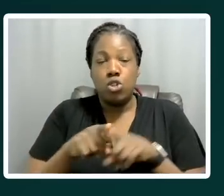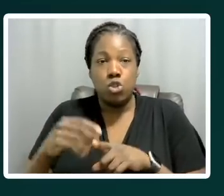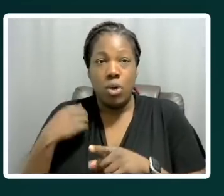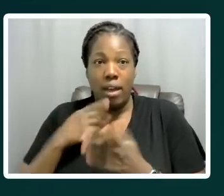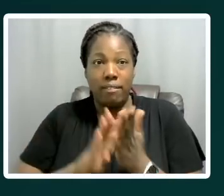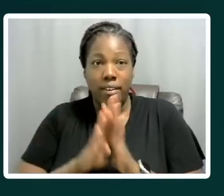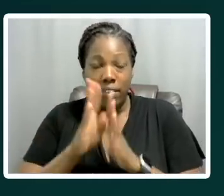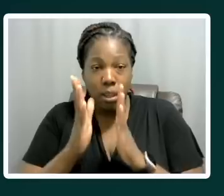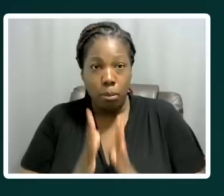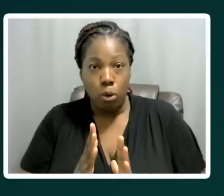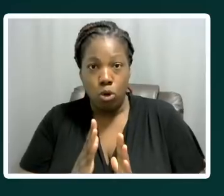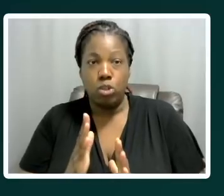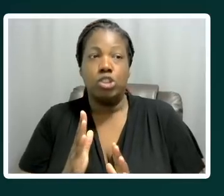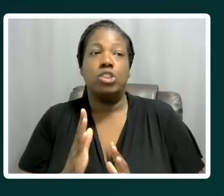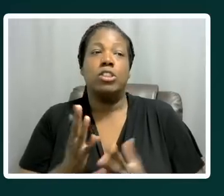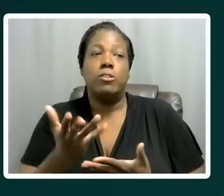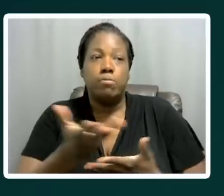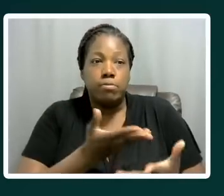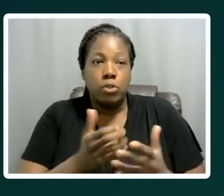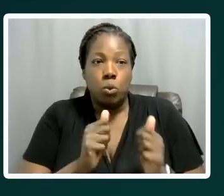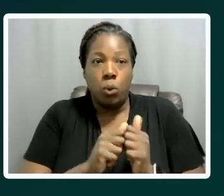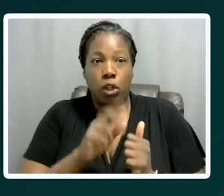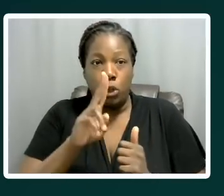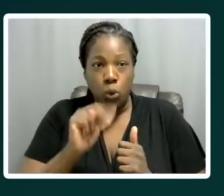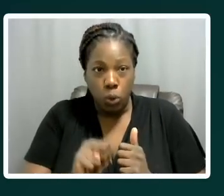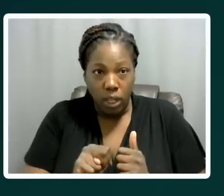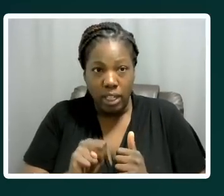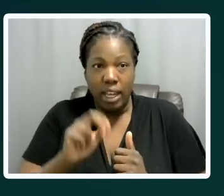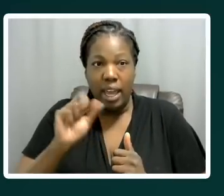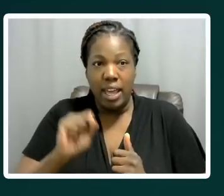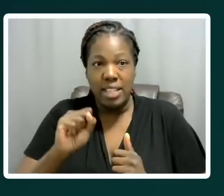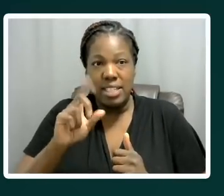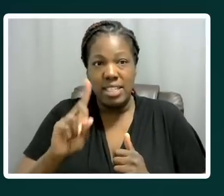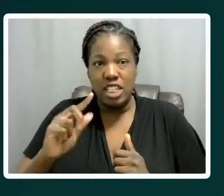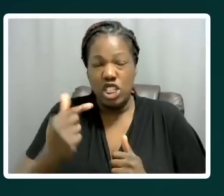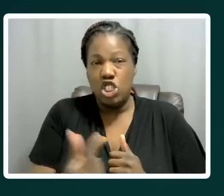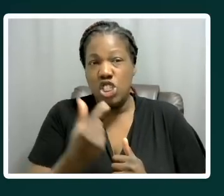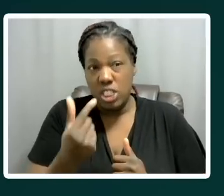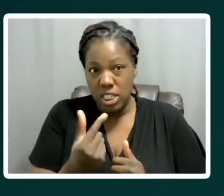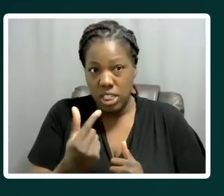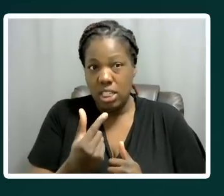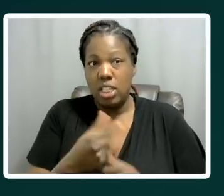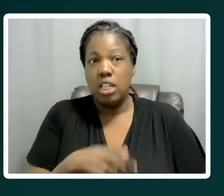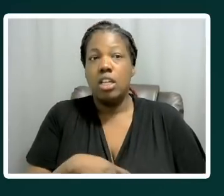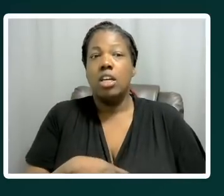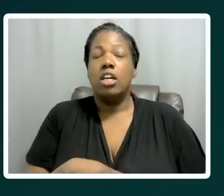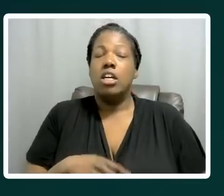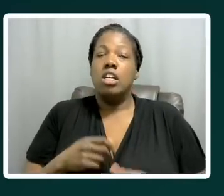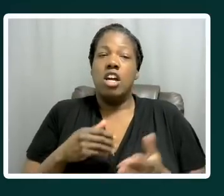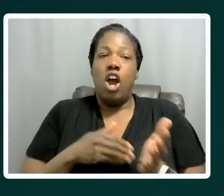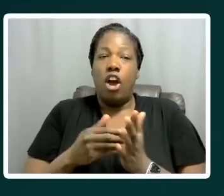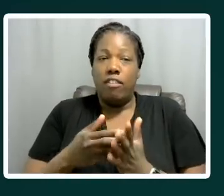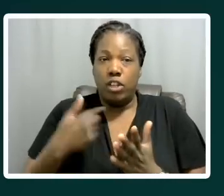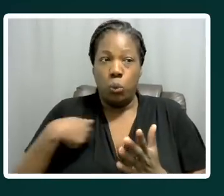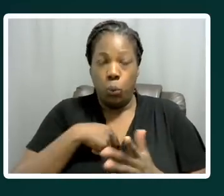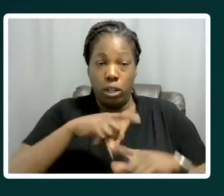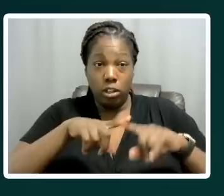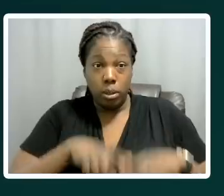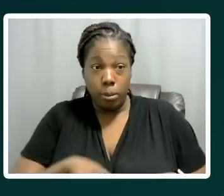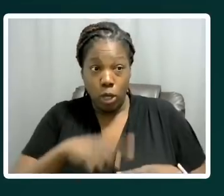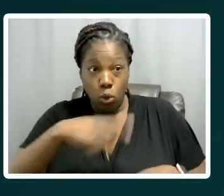work with the U.N. Sustainable Development Goals, and so very often we lean on them for how we can,